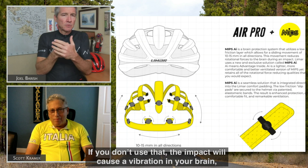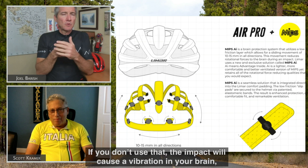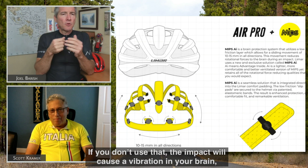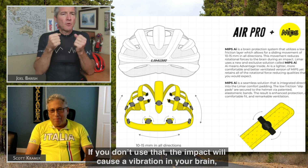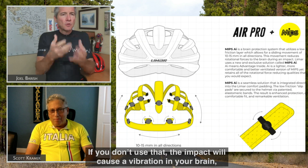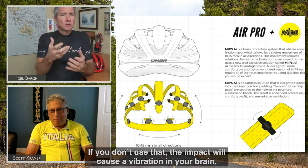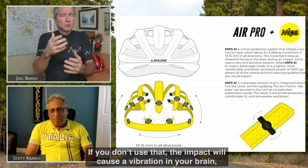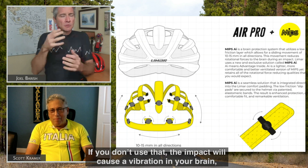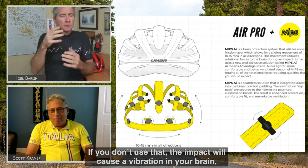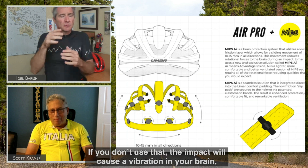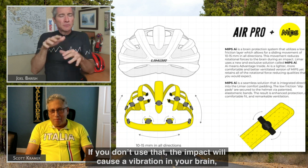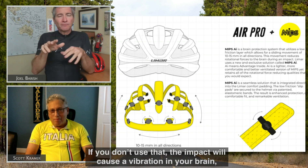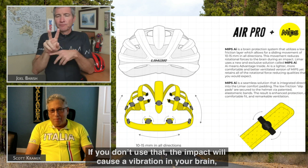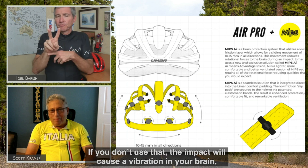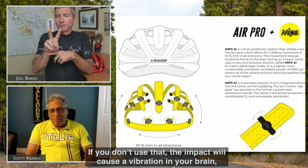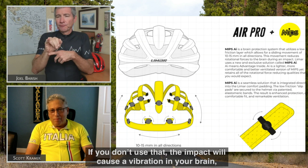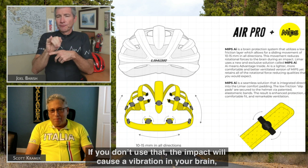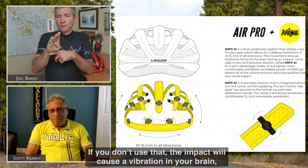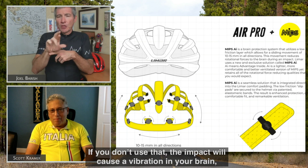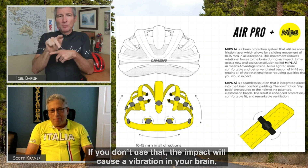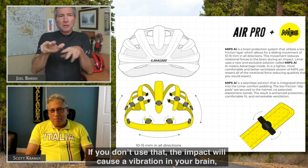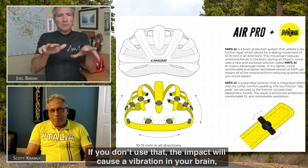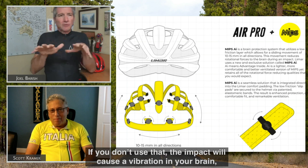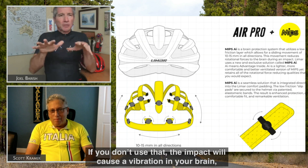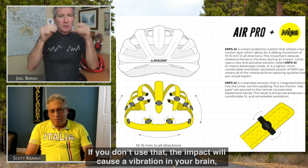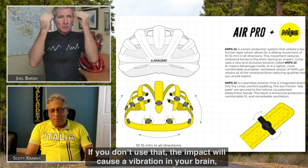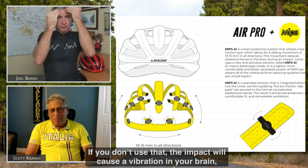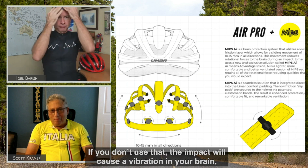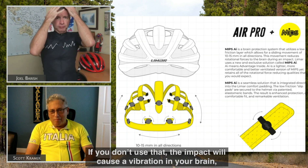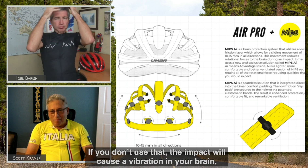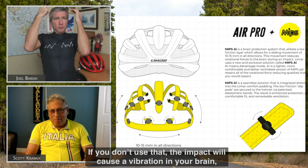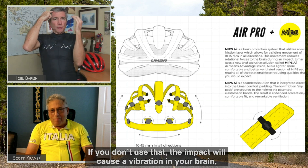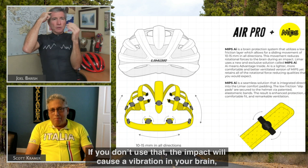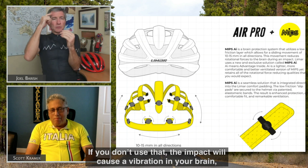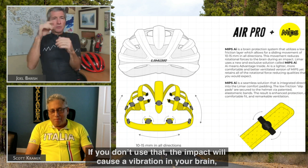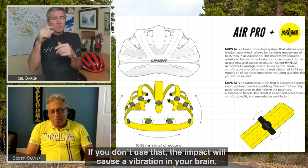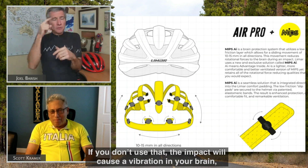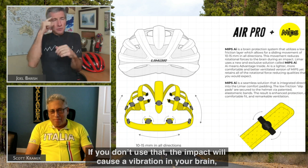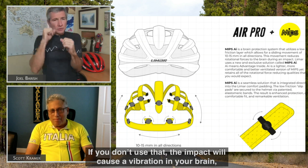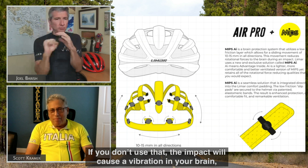If you don’t use that, the impact will cause a vibration in your brain,